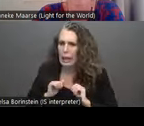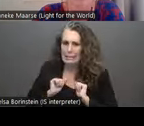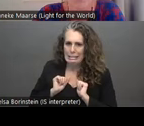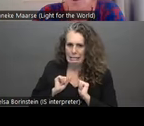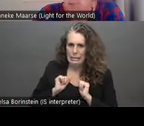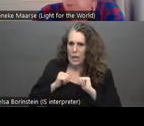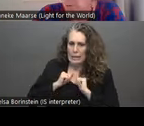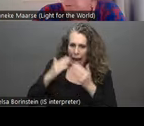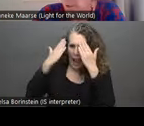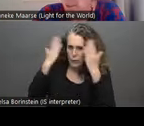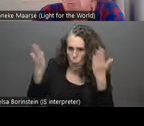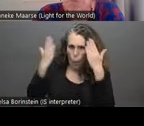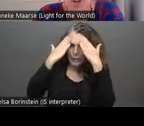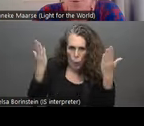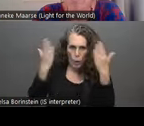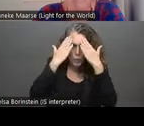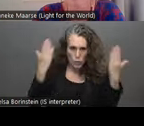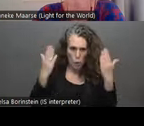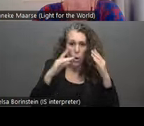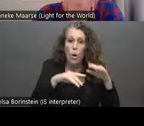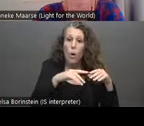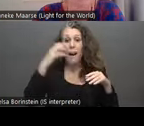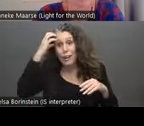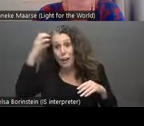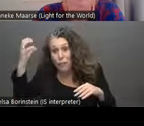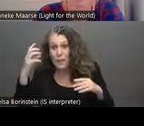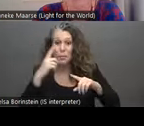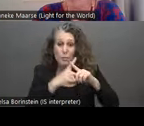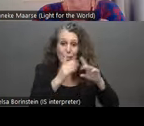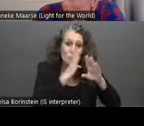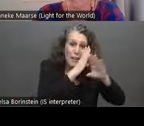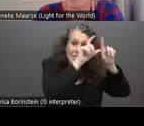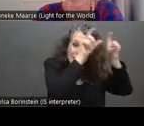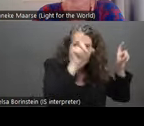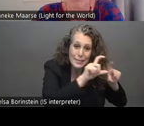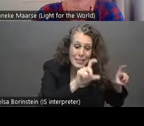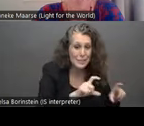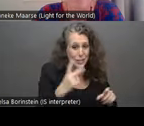also amongst government actors also amongst a wide range of civil society